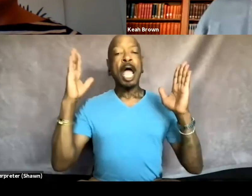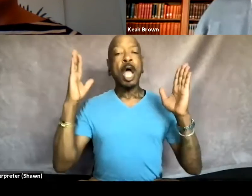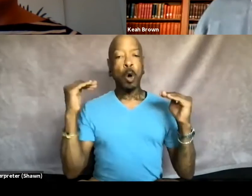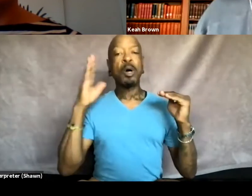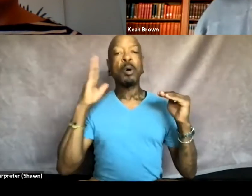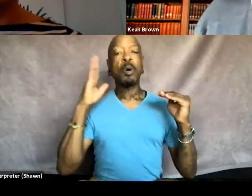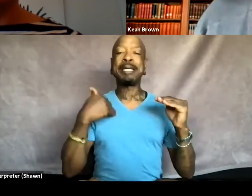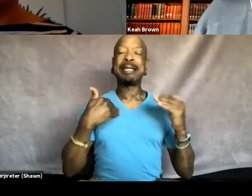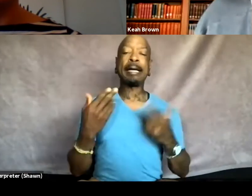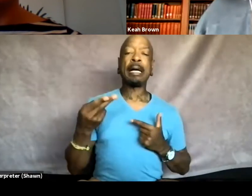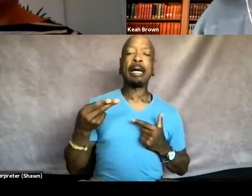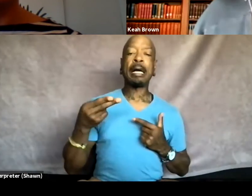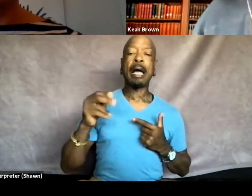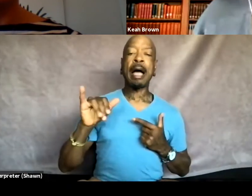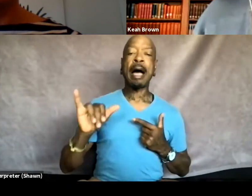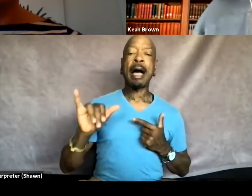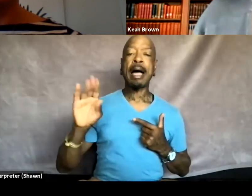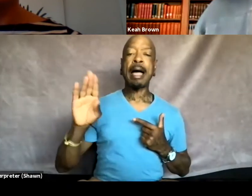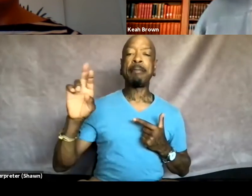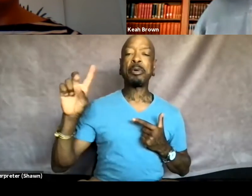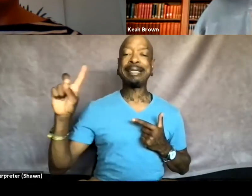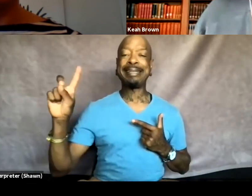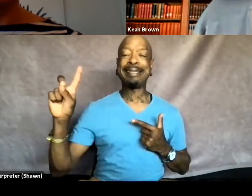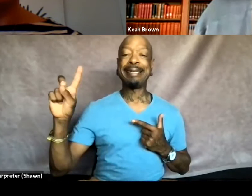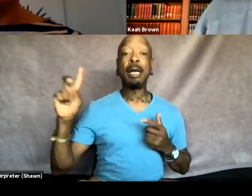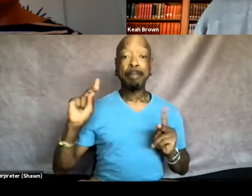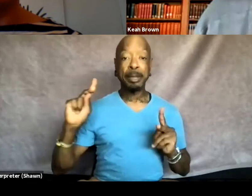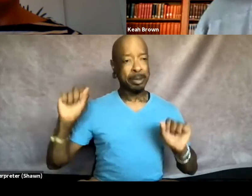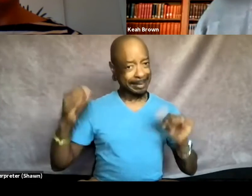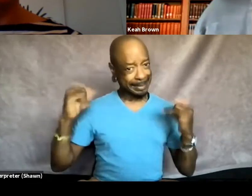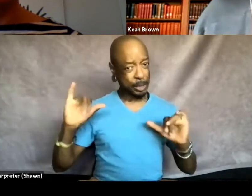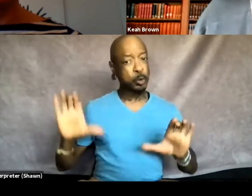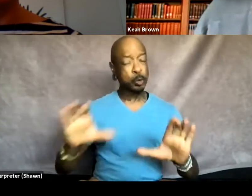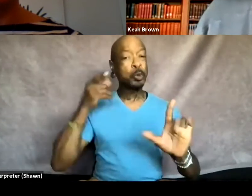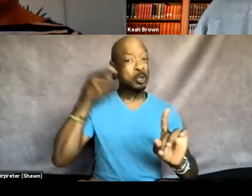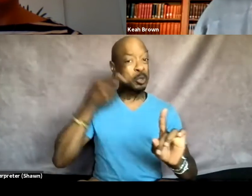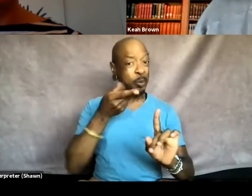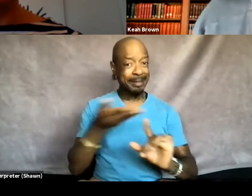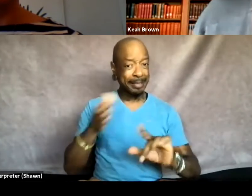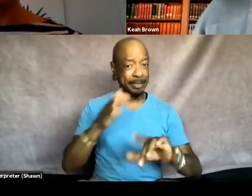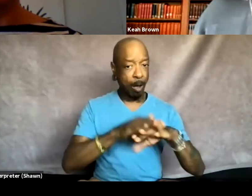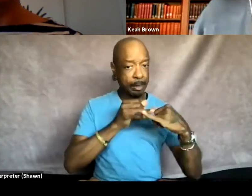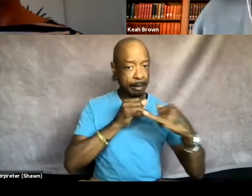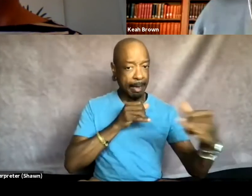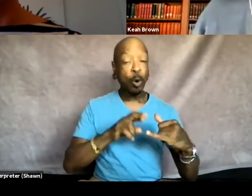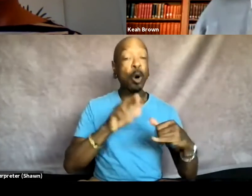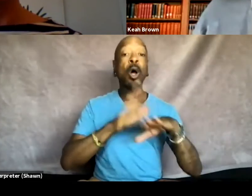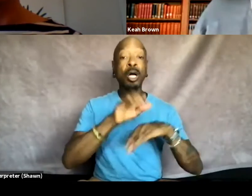people can do certain things they need to do, online and on Zoom or whatever other platform